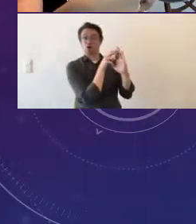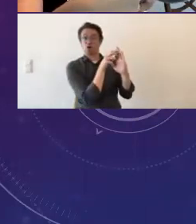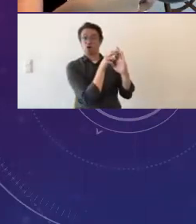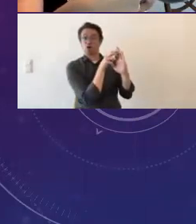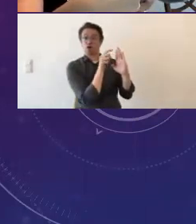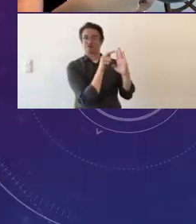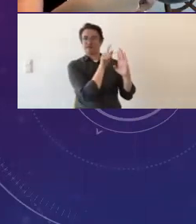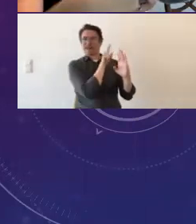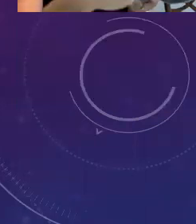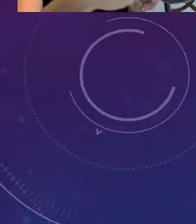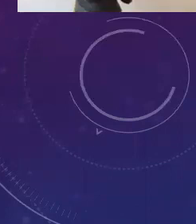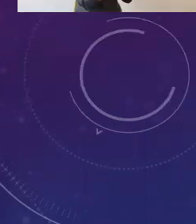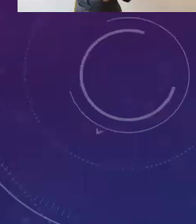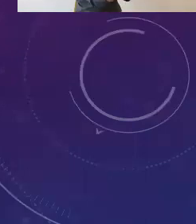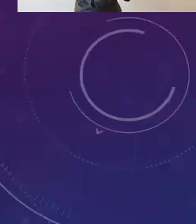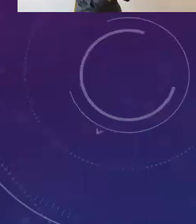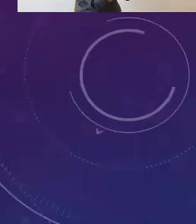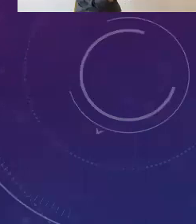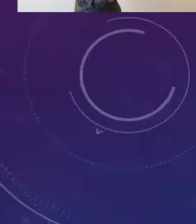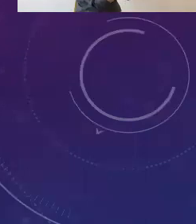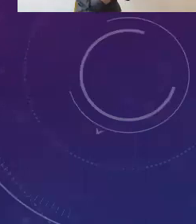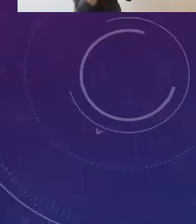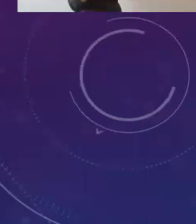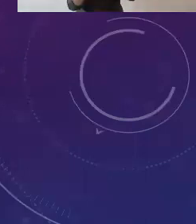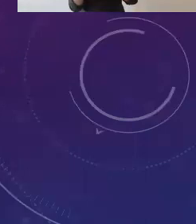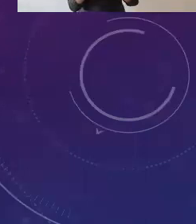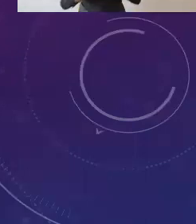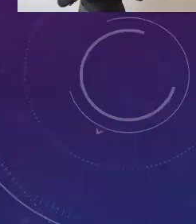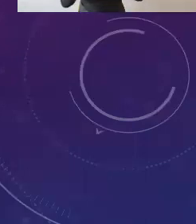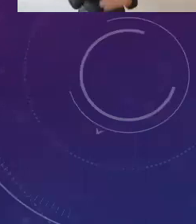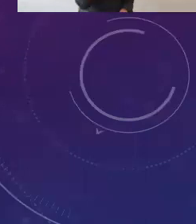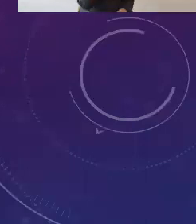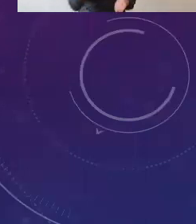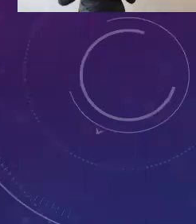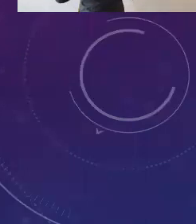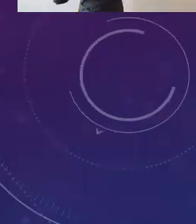the left if I draw the line going out that means that somebody left the room